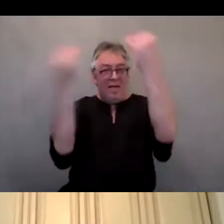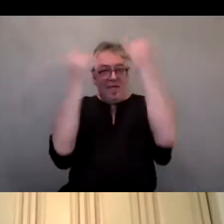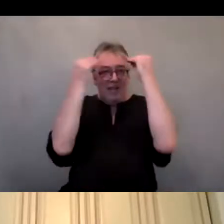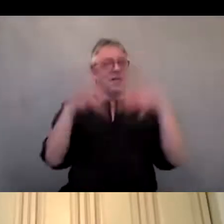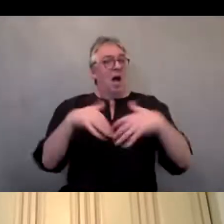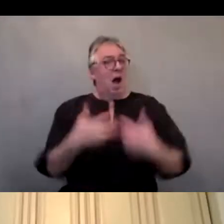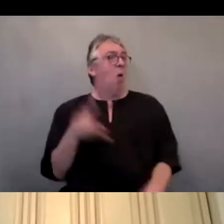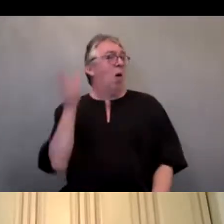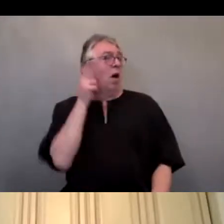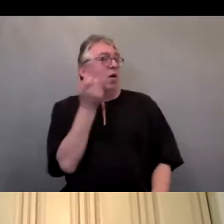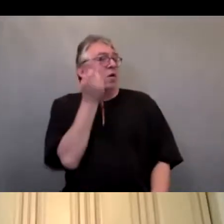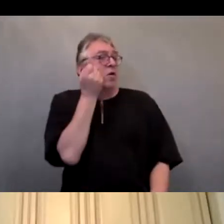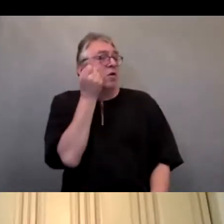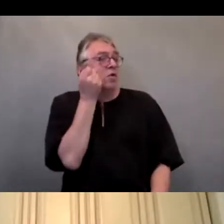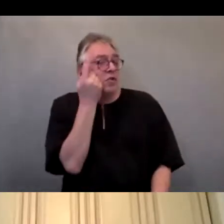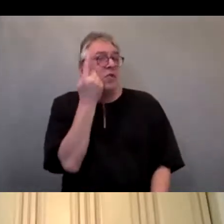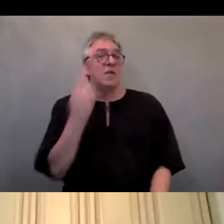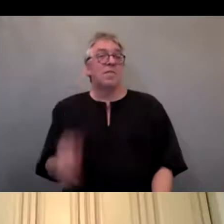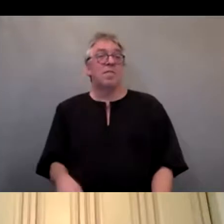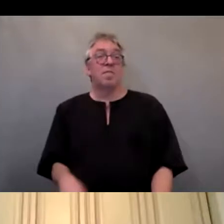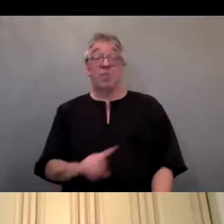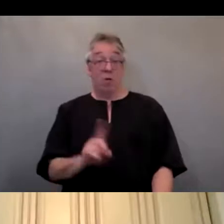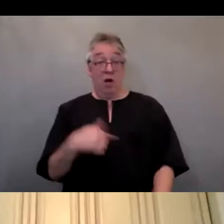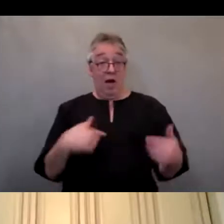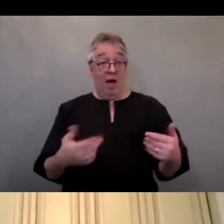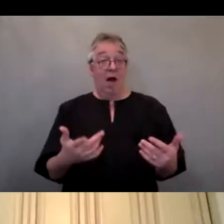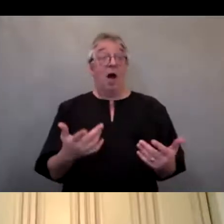implant teach your brain how to hear again. It was working